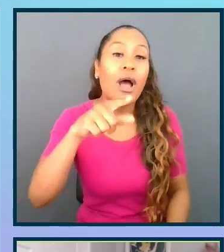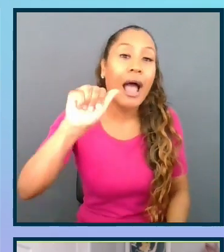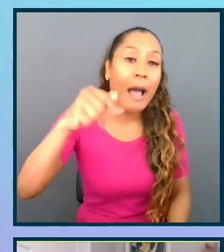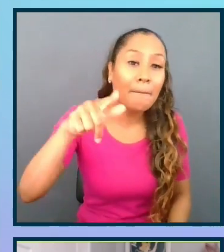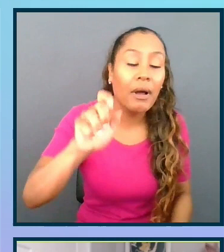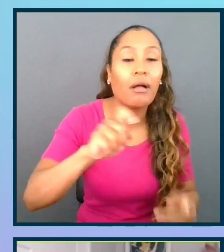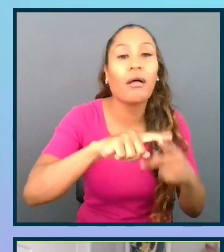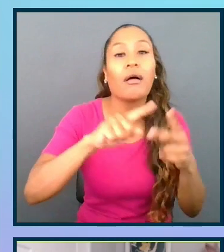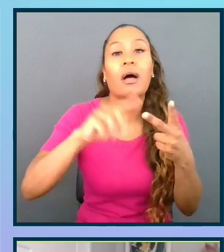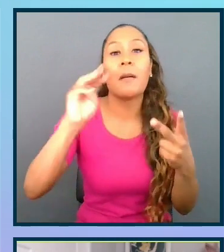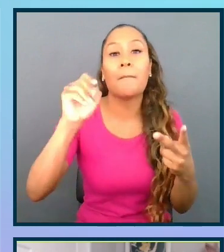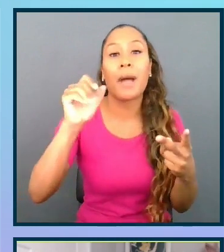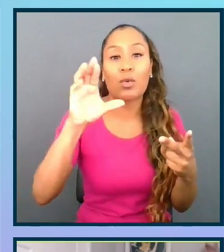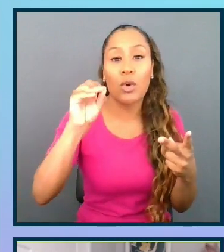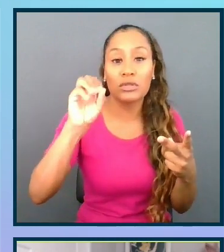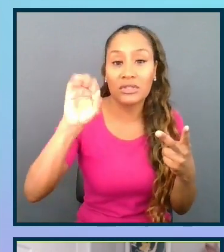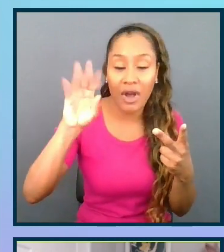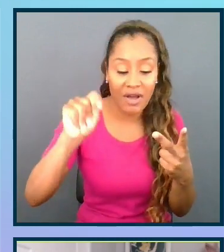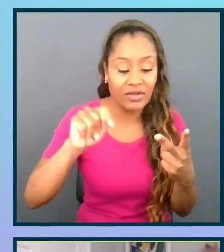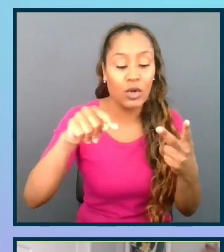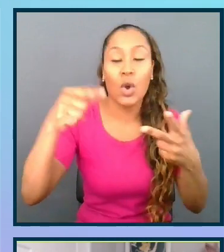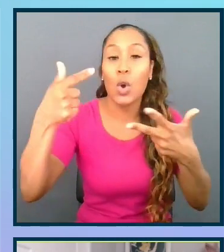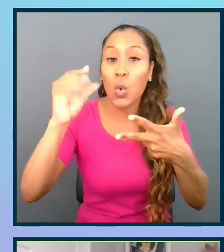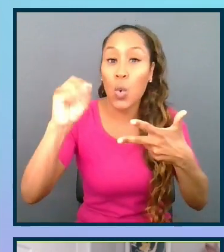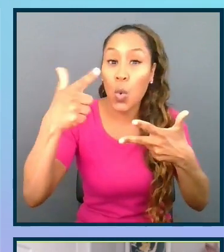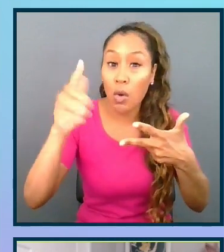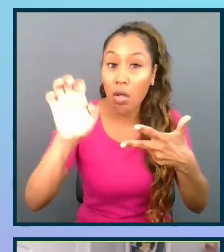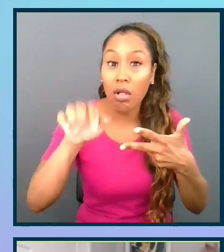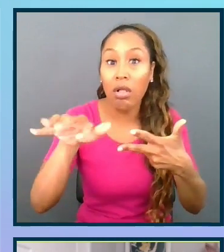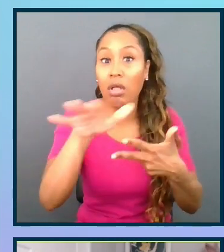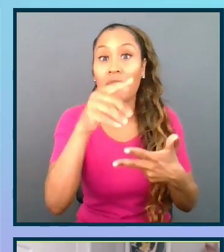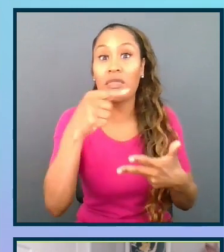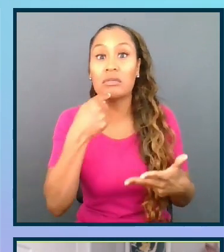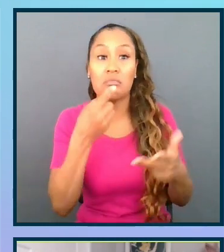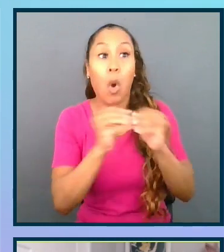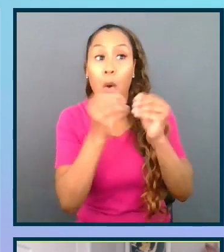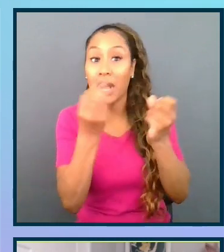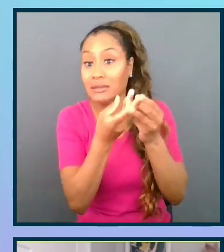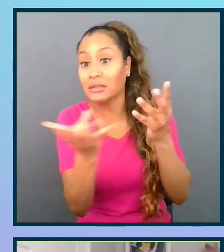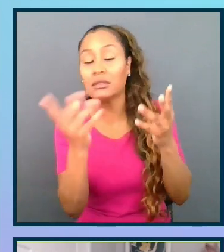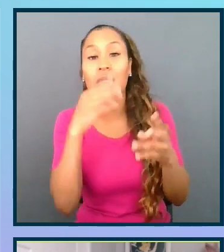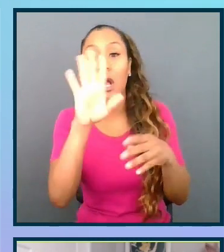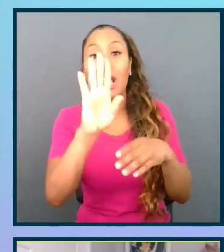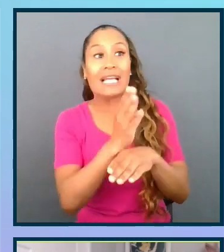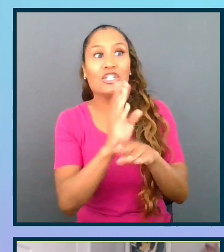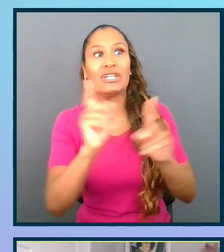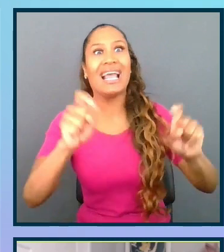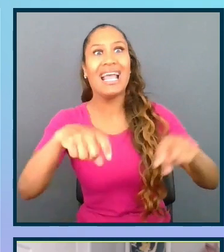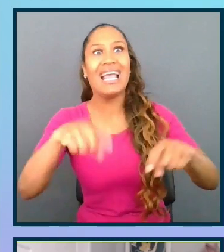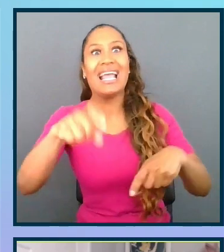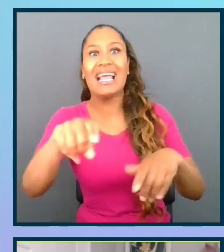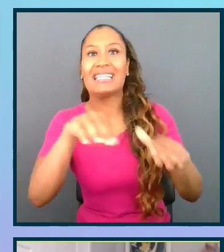Google, and more say that industry demand for accessibility skills is going to increase.